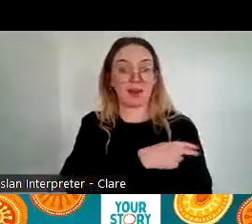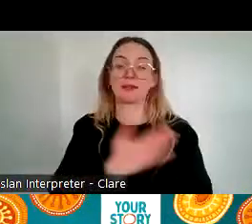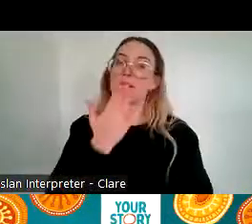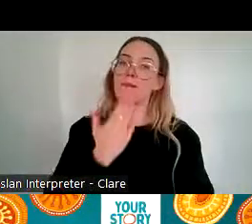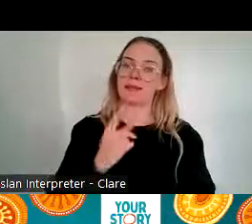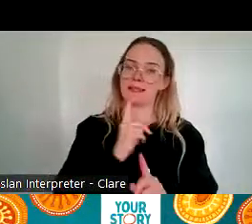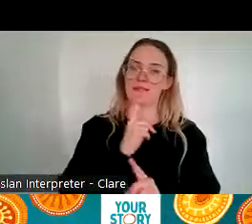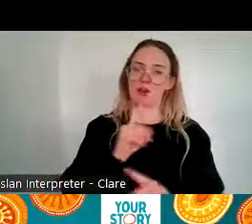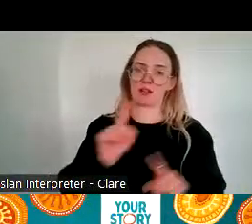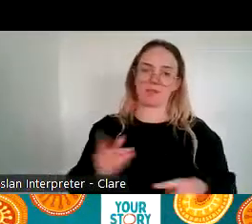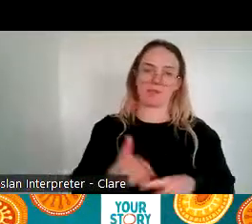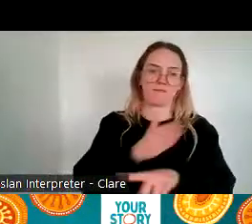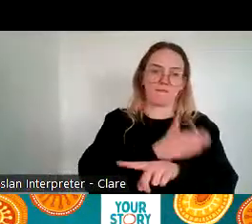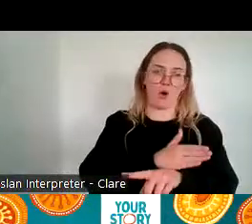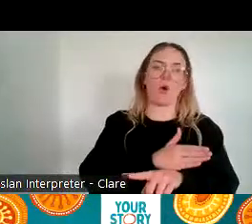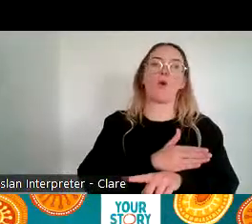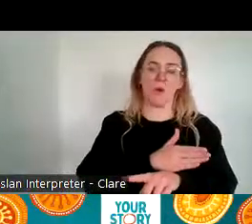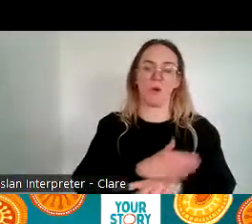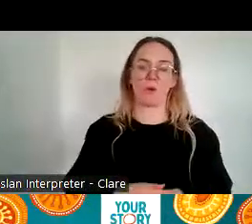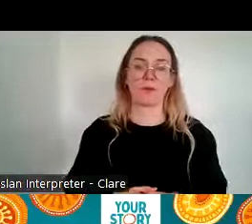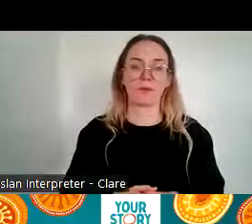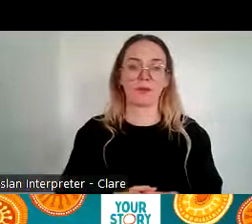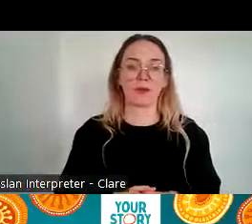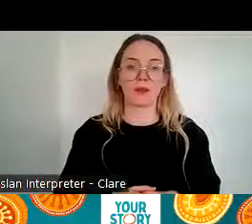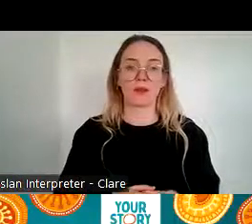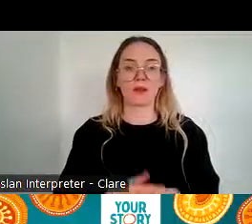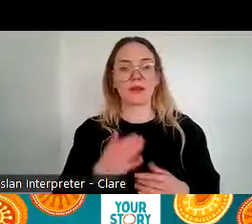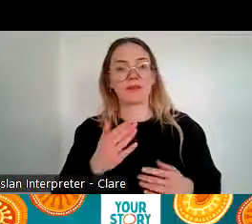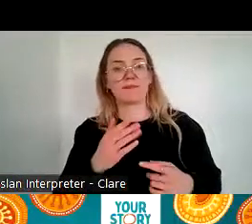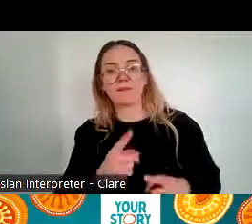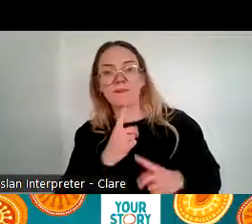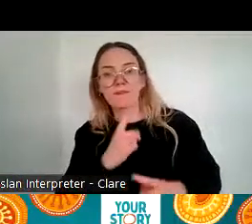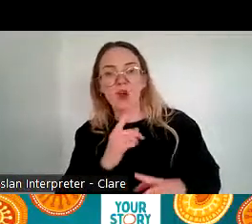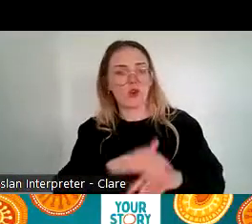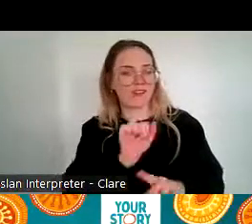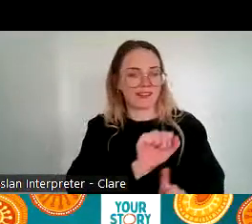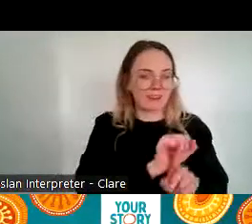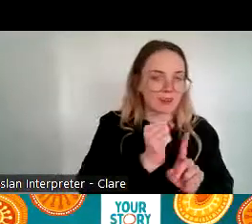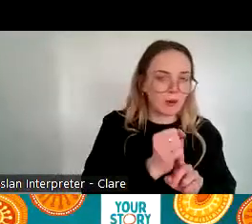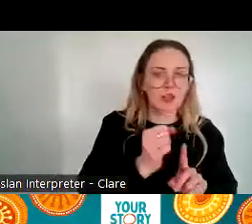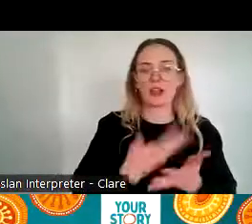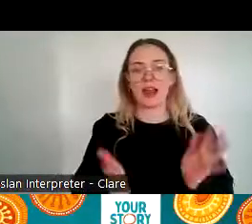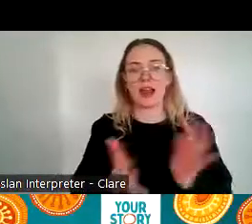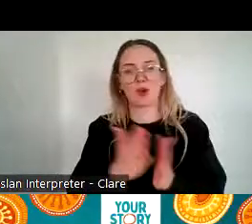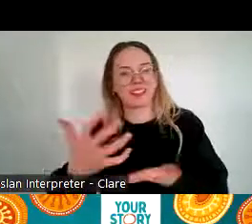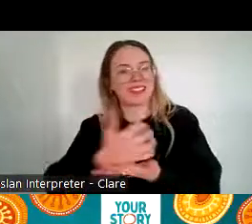Story Disability Legal Support about their own situation and safe ways to share your story.